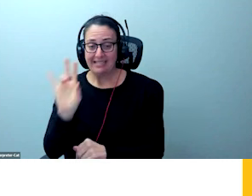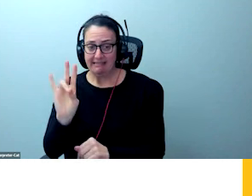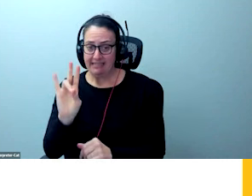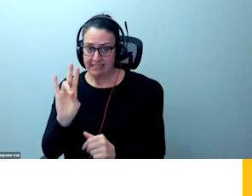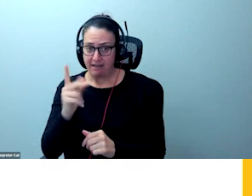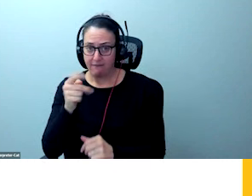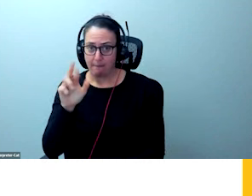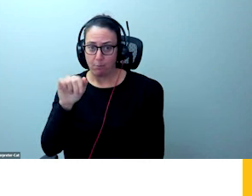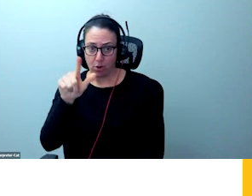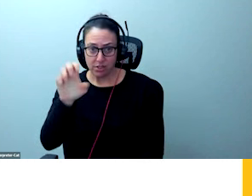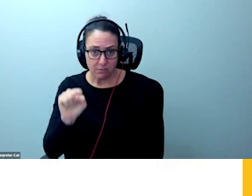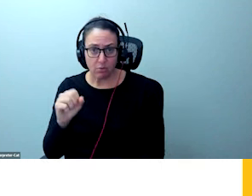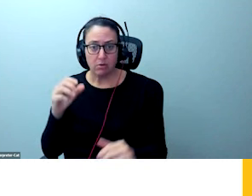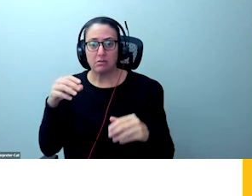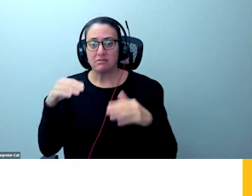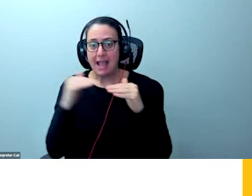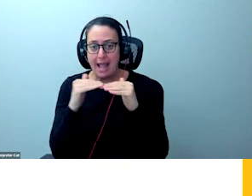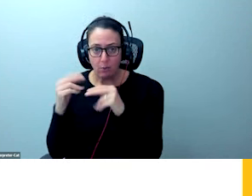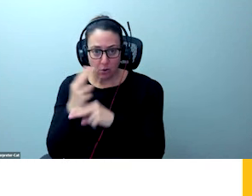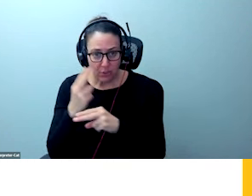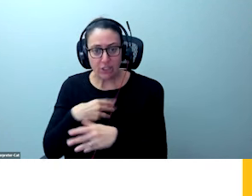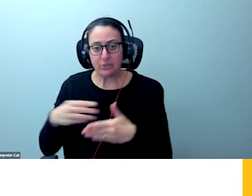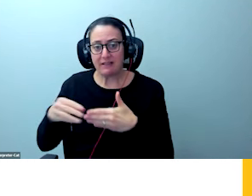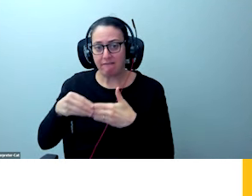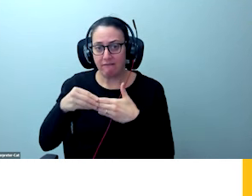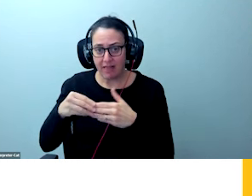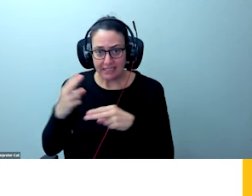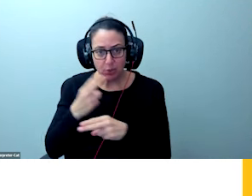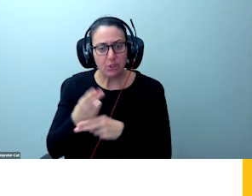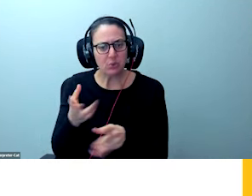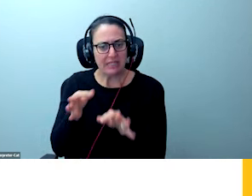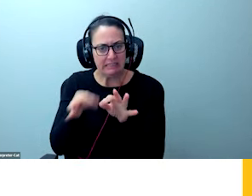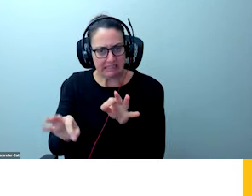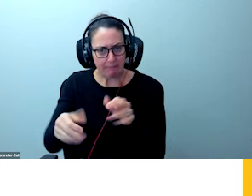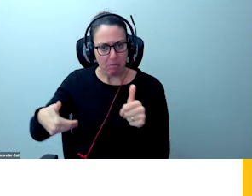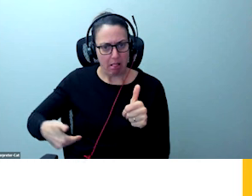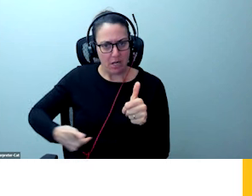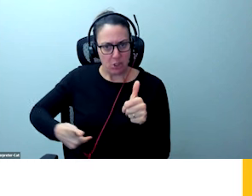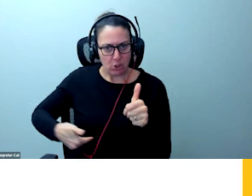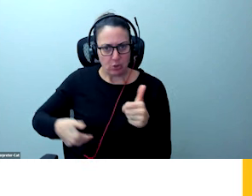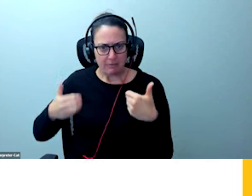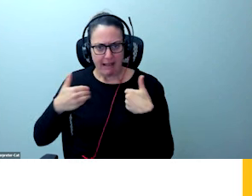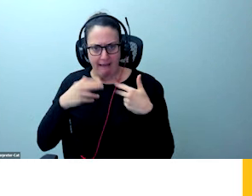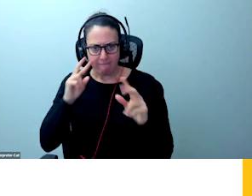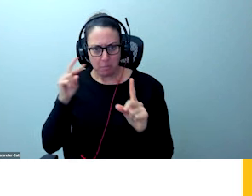of equitable use, flexible use, simple and intuitive, having perceptible information,